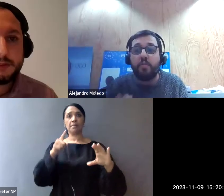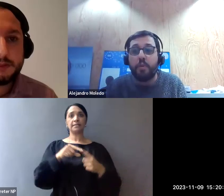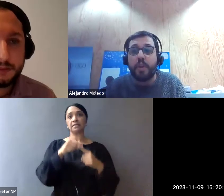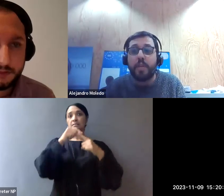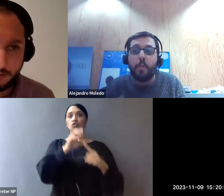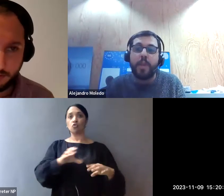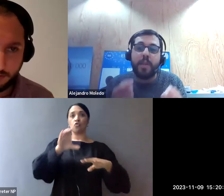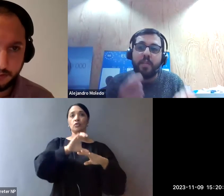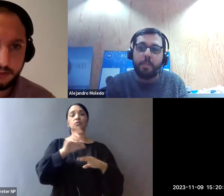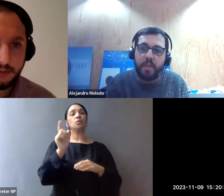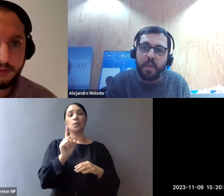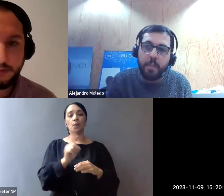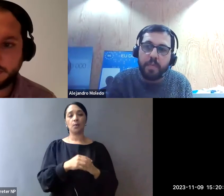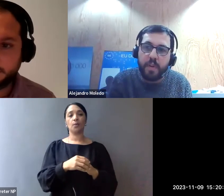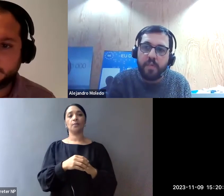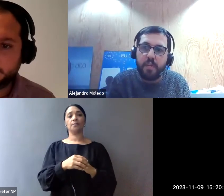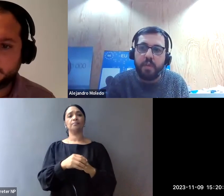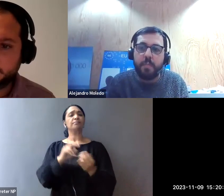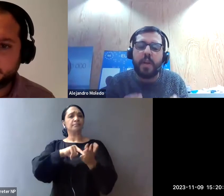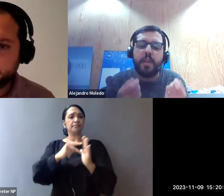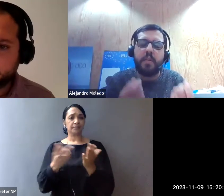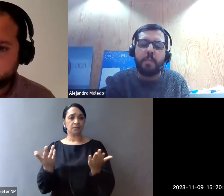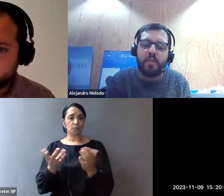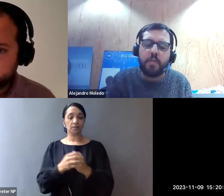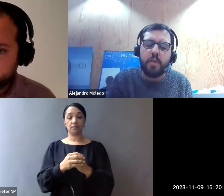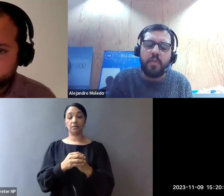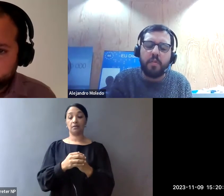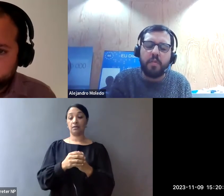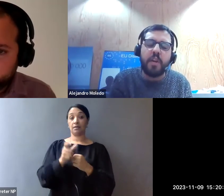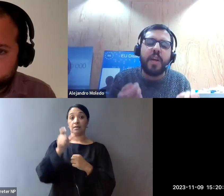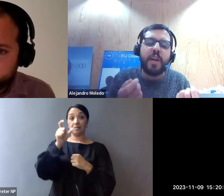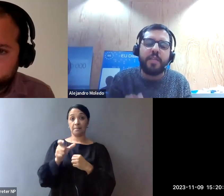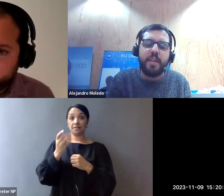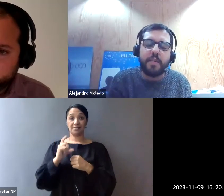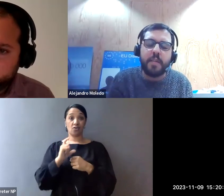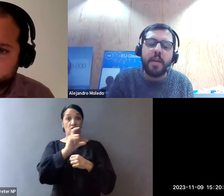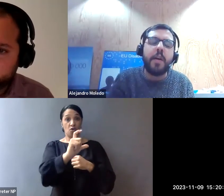It ensures that, when this preferential treatment and these special conditions exist,